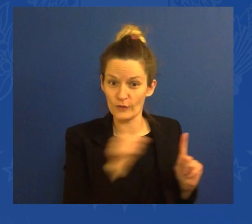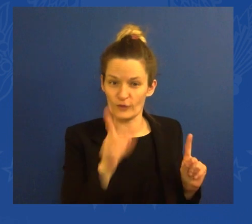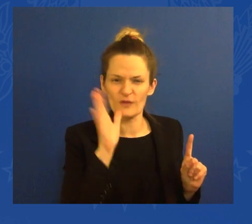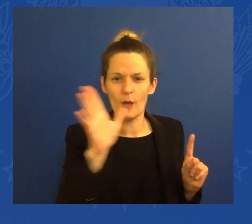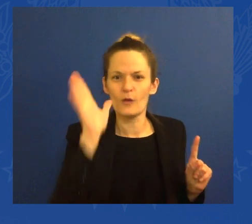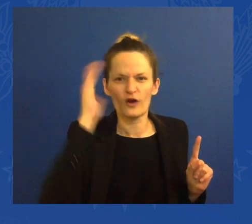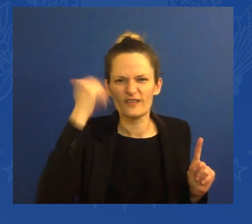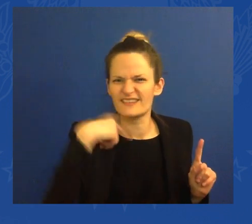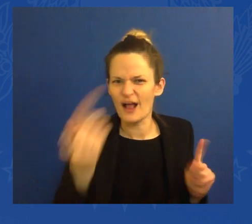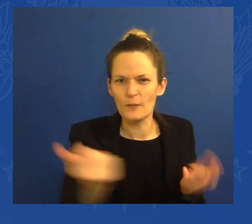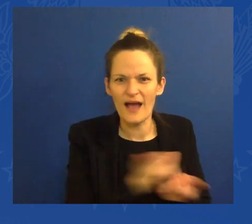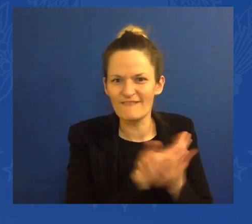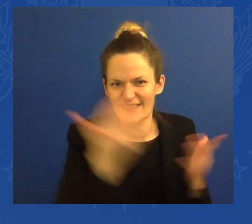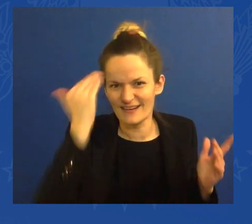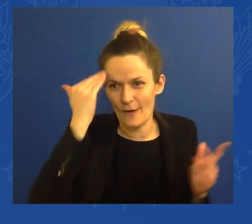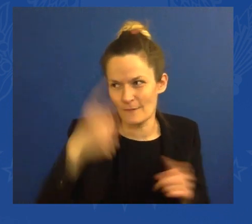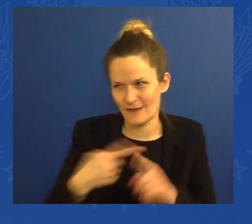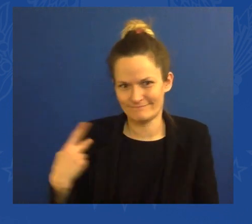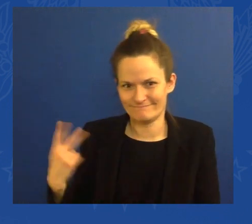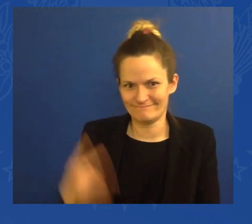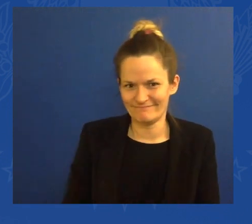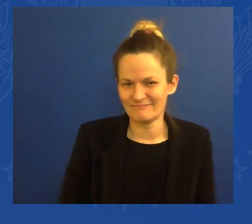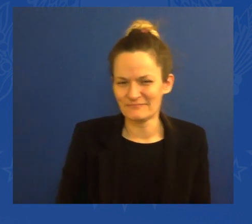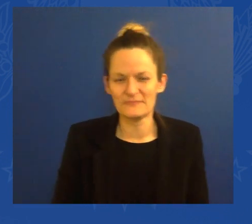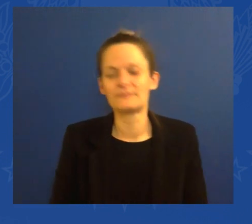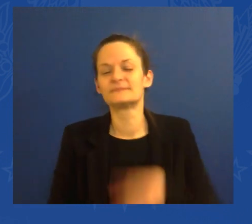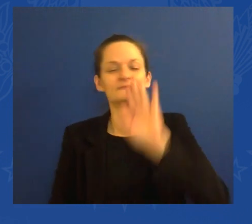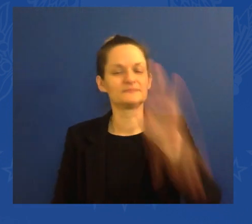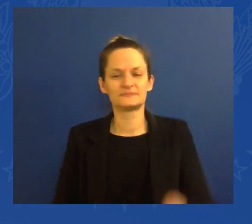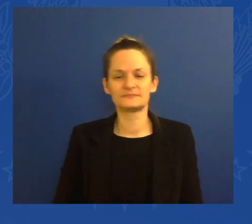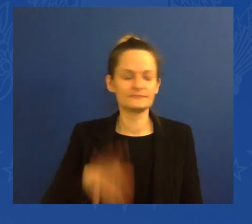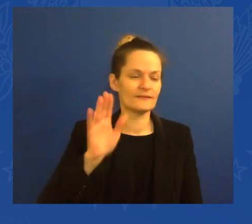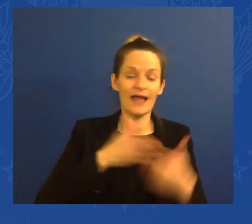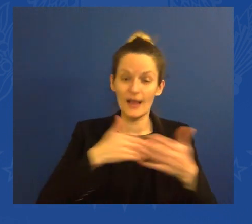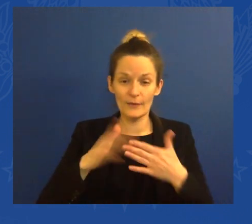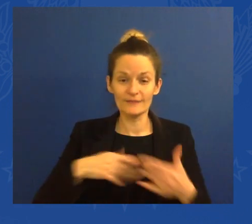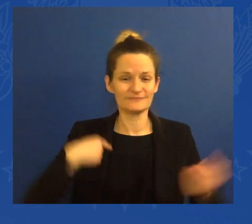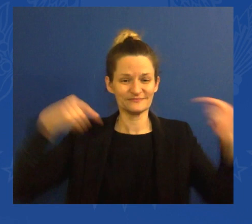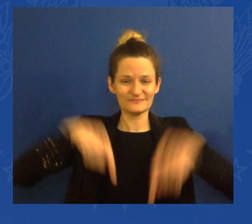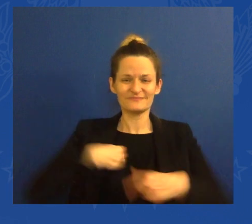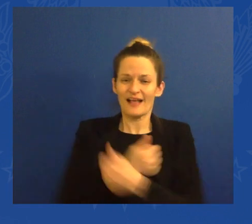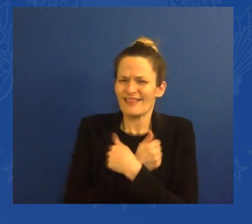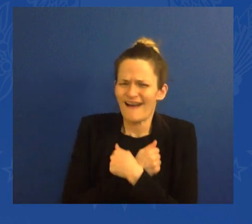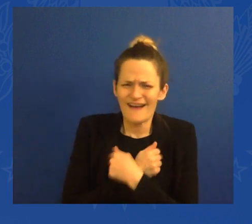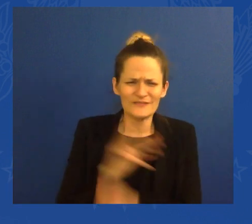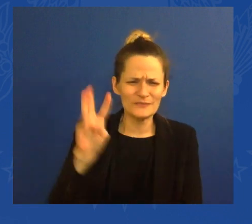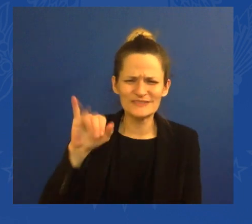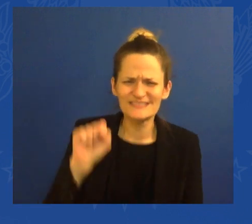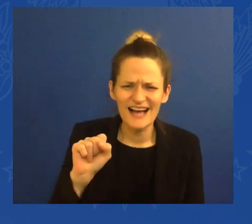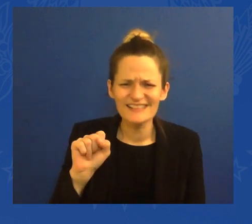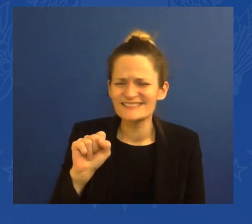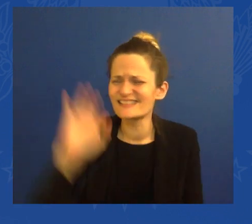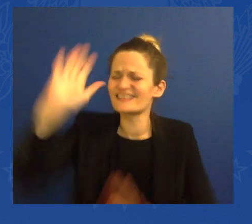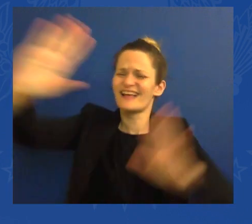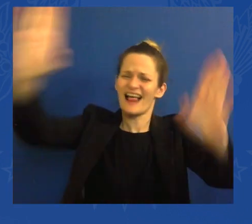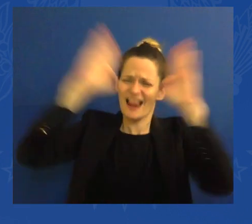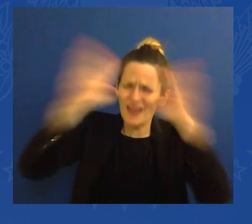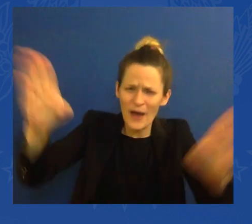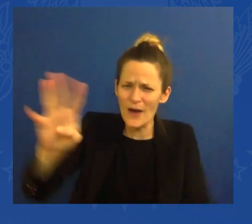Hello, Wisconsin. And if you can hear me across the river, hello, Minnesota.